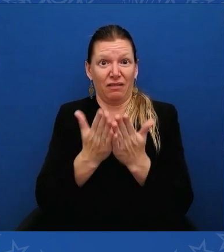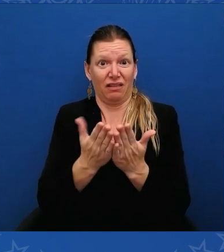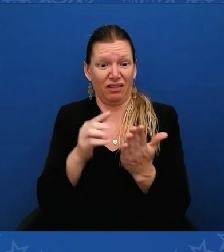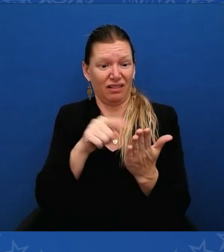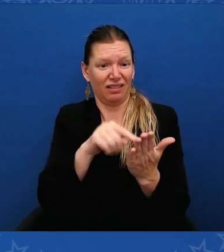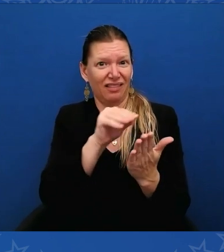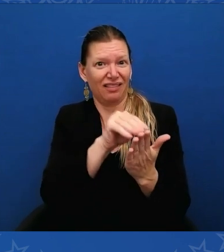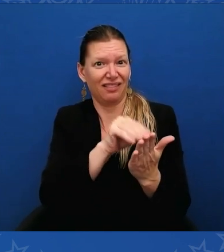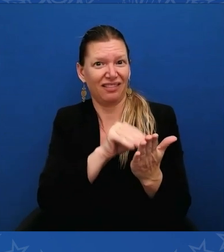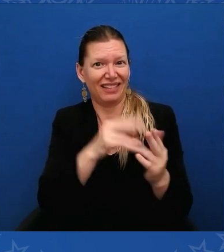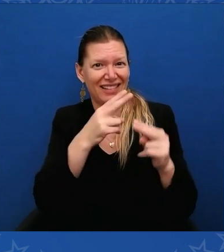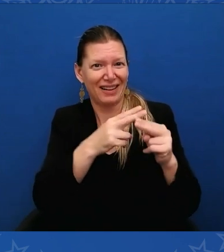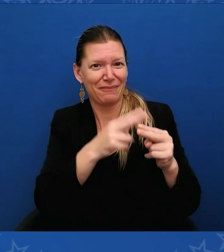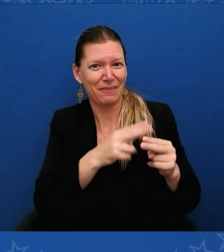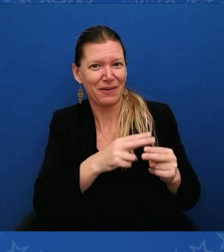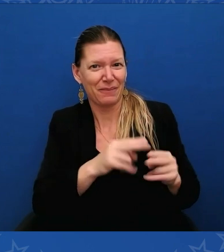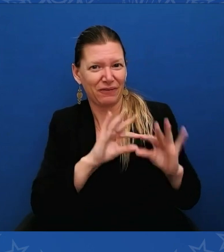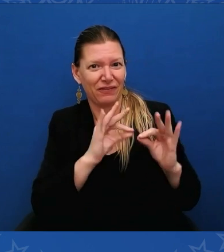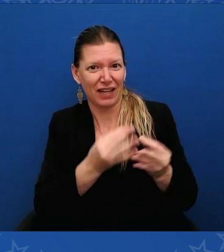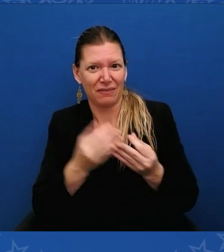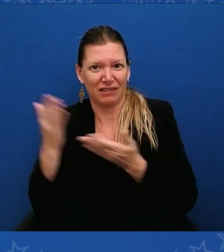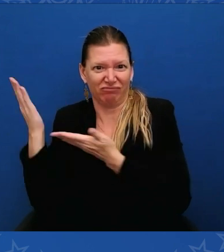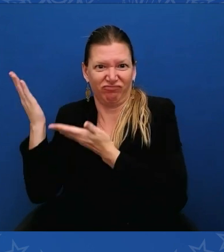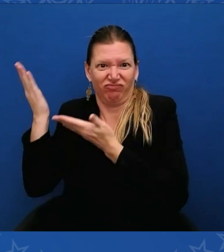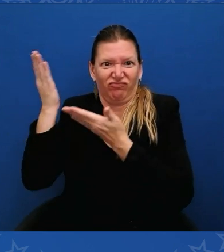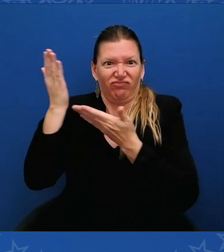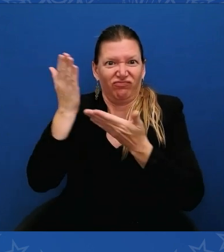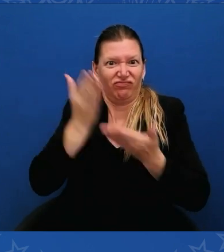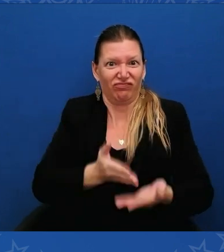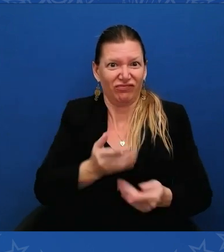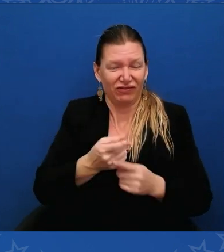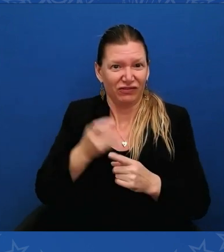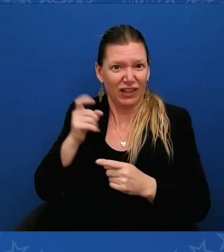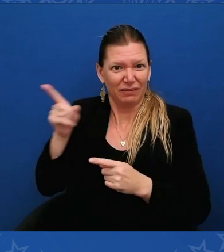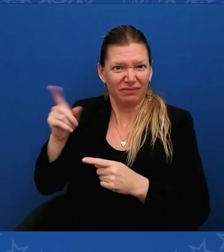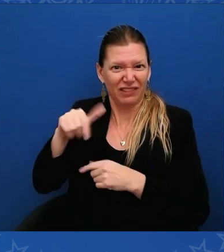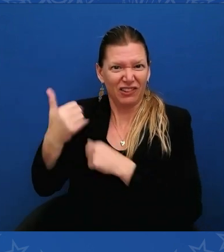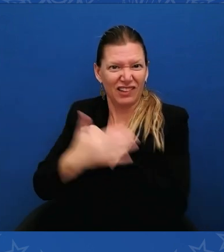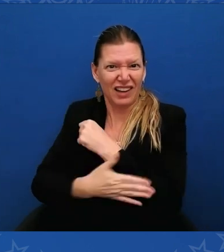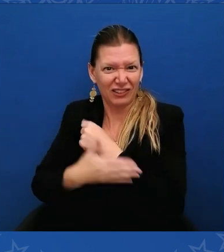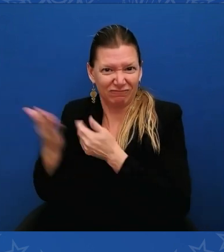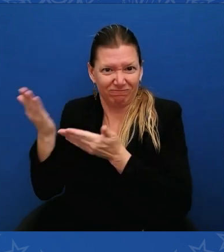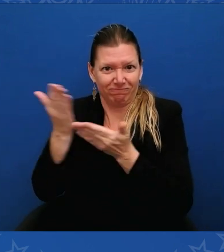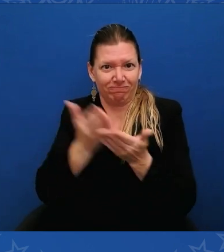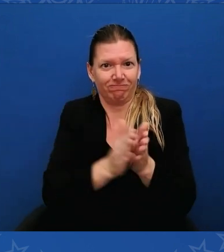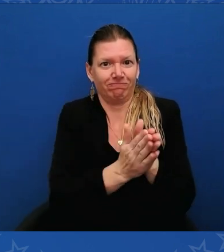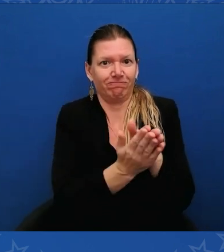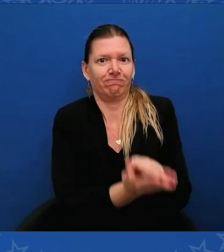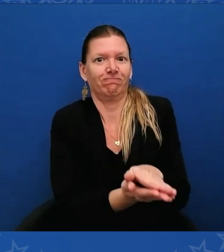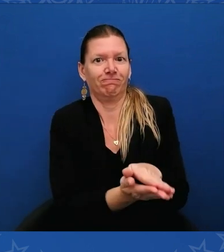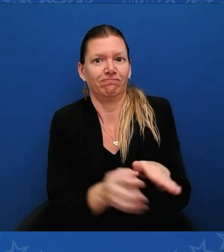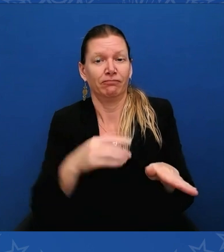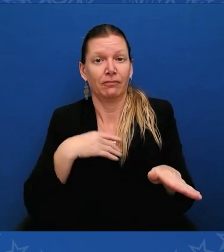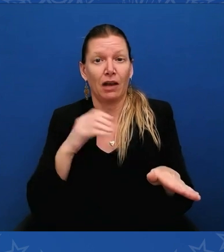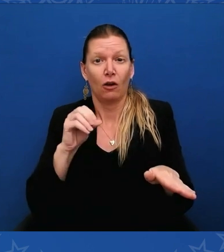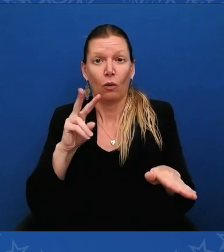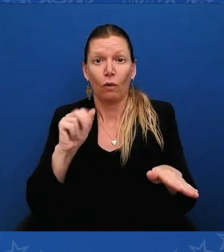And across the room, I placed another powerful symbol for me, and from the very beginning: the bust of Cesar Chavez.